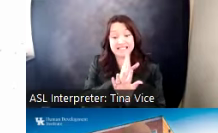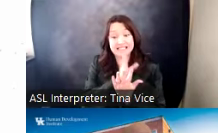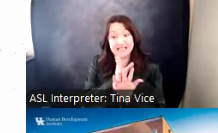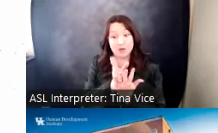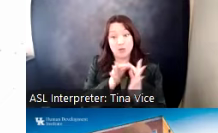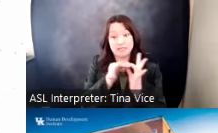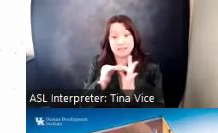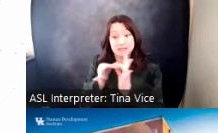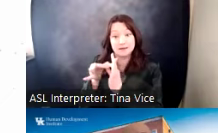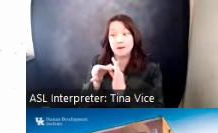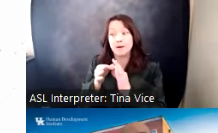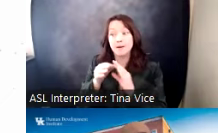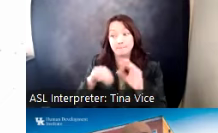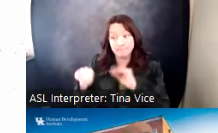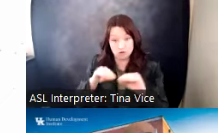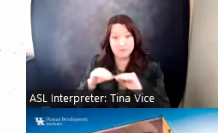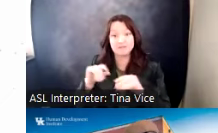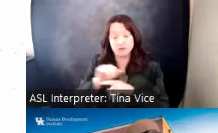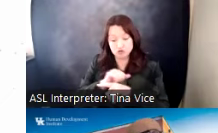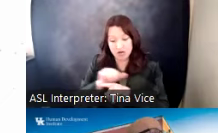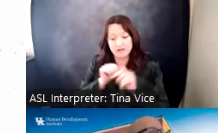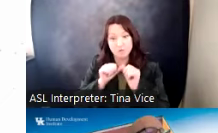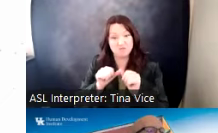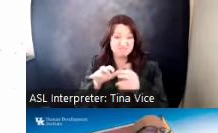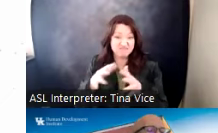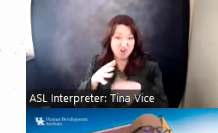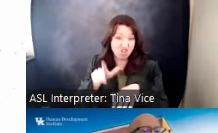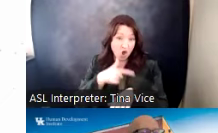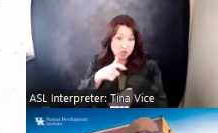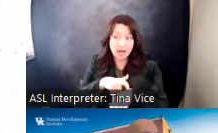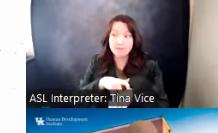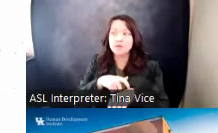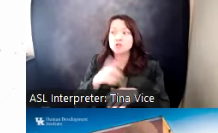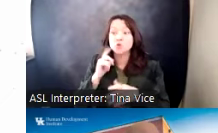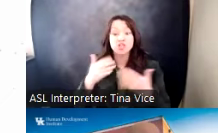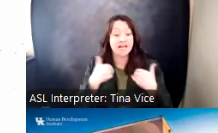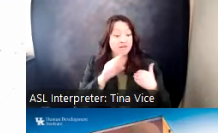for a fairly long period of time where she was able to take Max and allow him